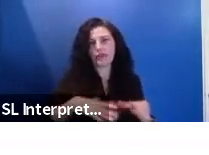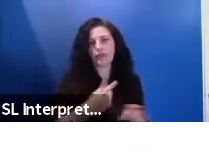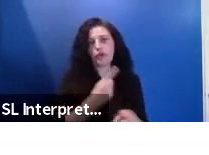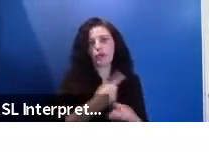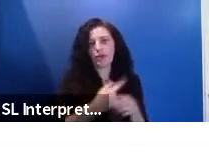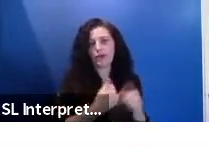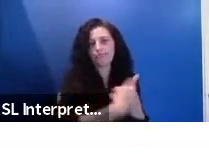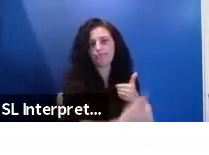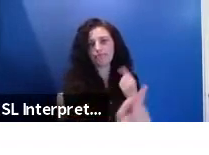PPE must be used, of course.